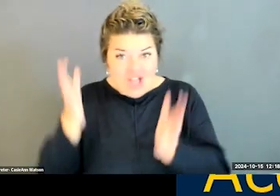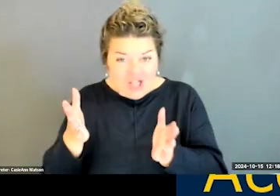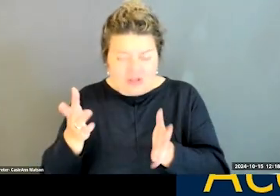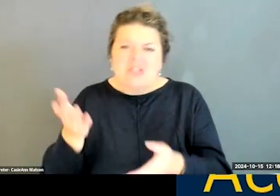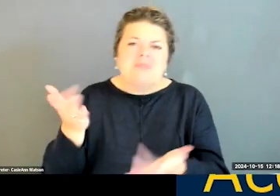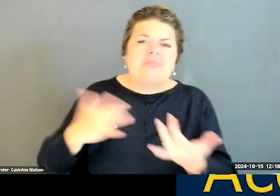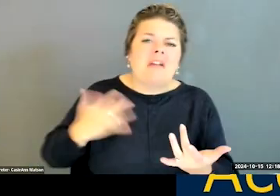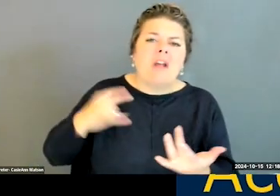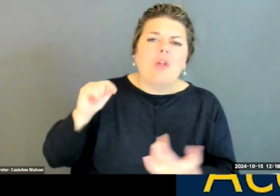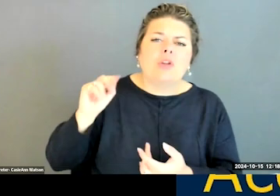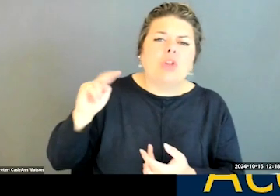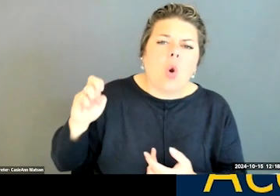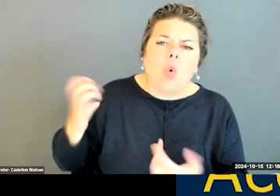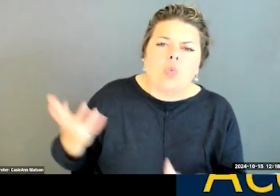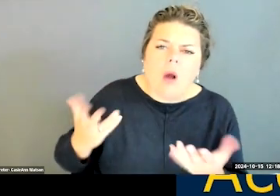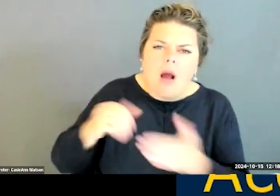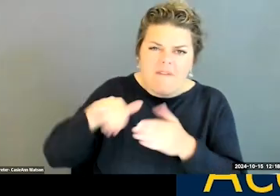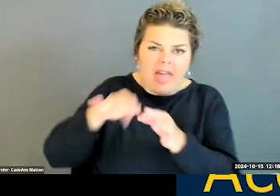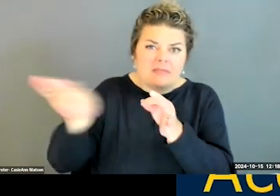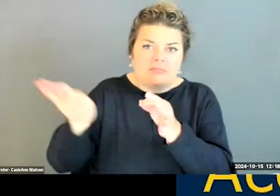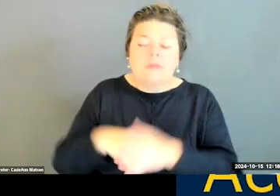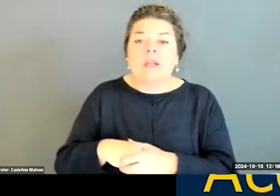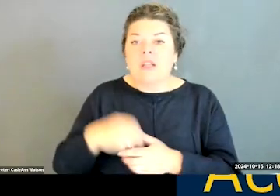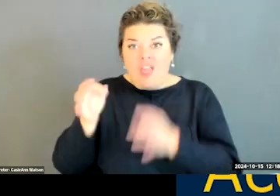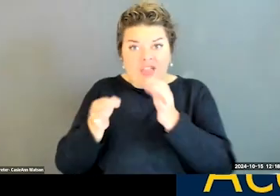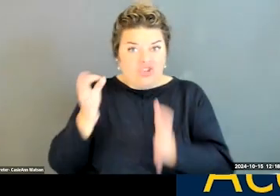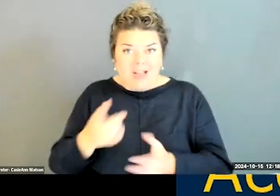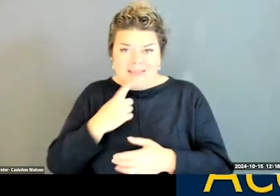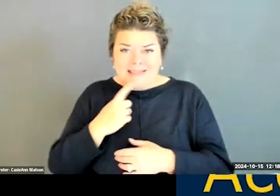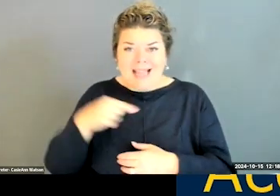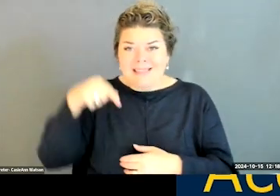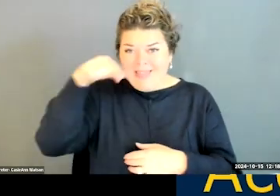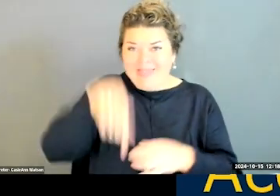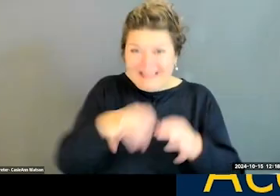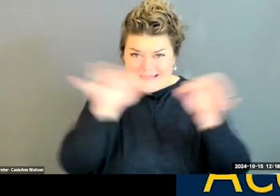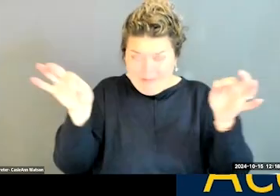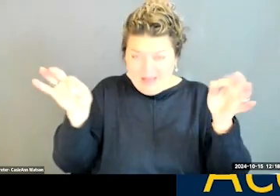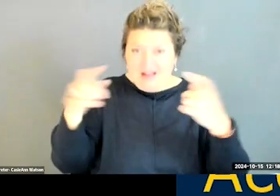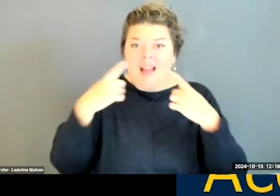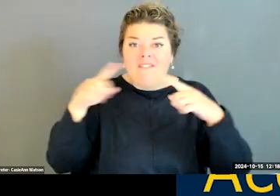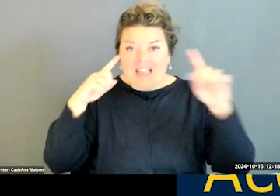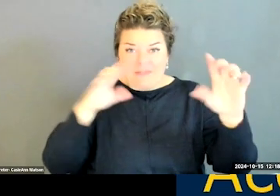of this statement, and the Judge tells me the statement, "Effective communication is a basic human right,